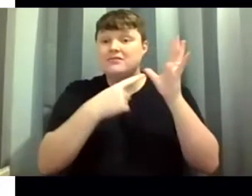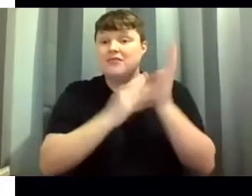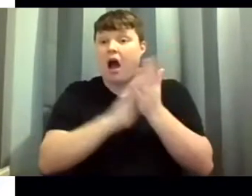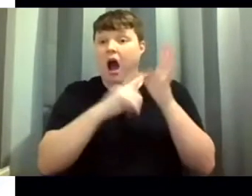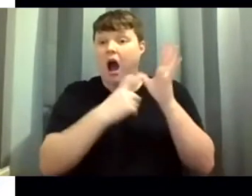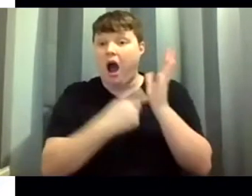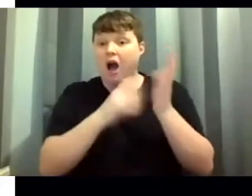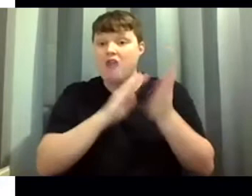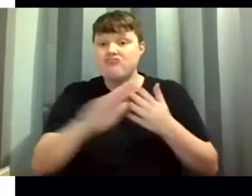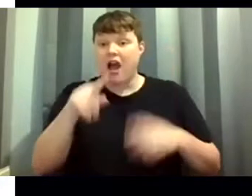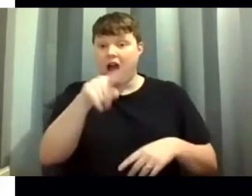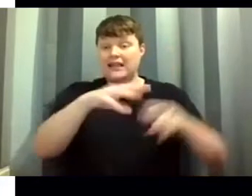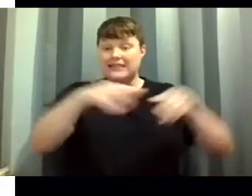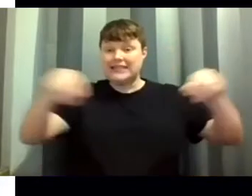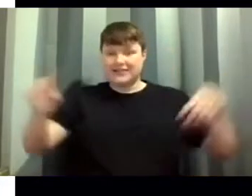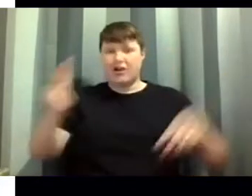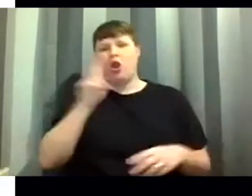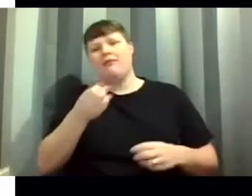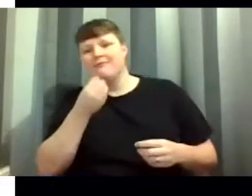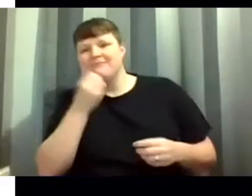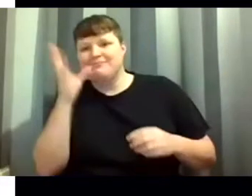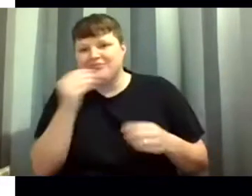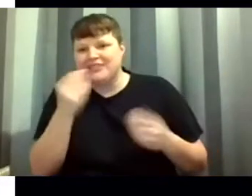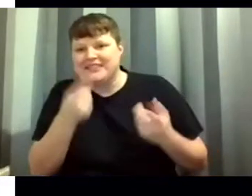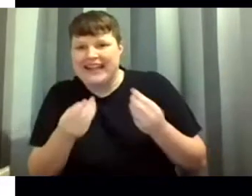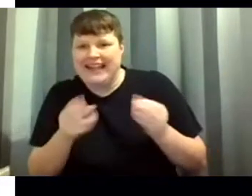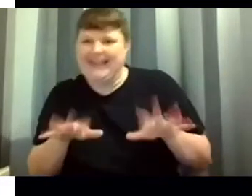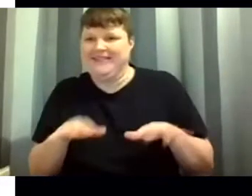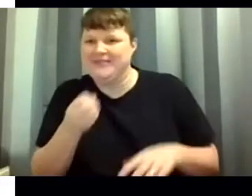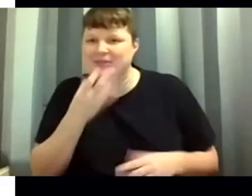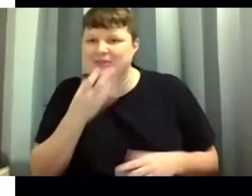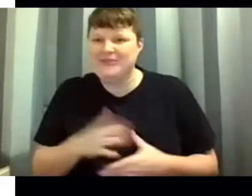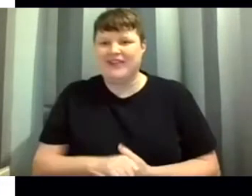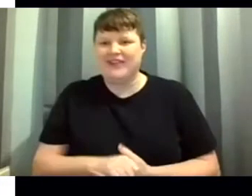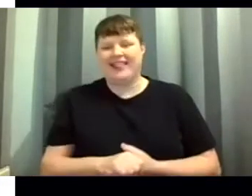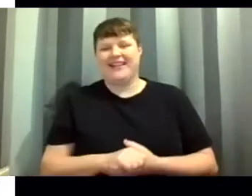It also looks very pretty and dust is one of my, kind of, particular specialities.